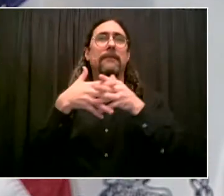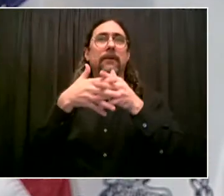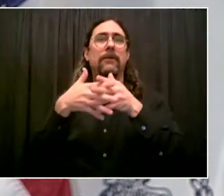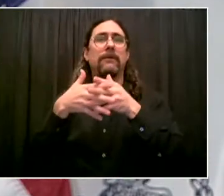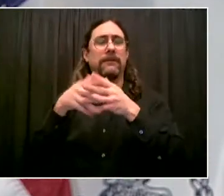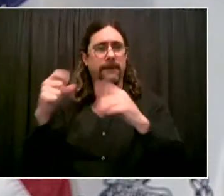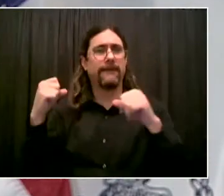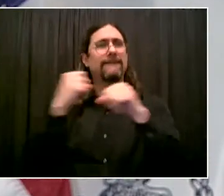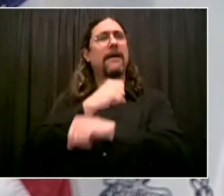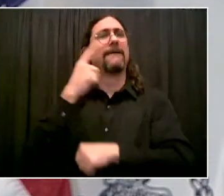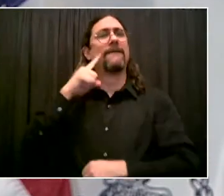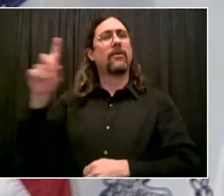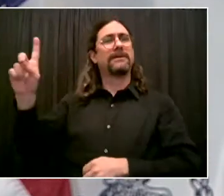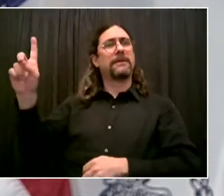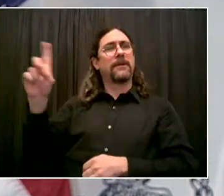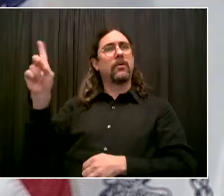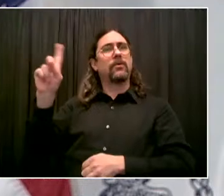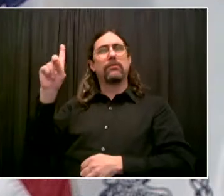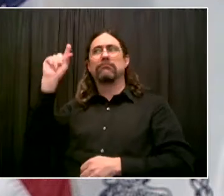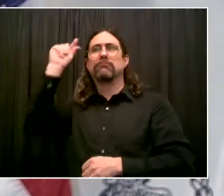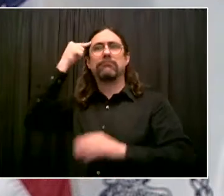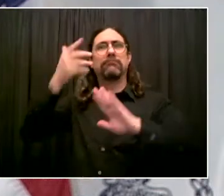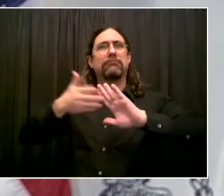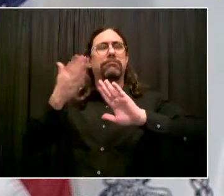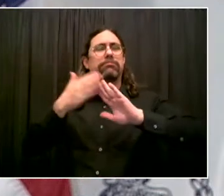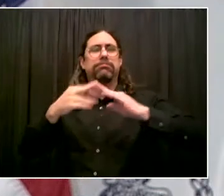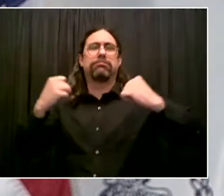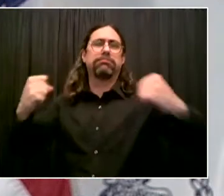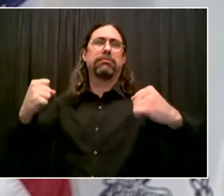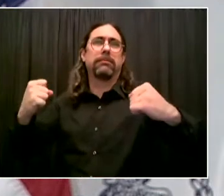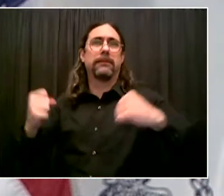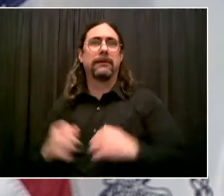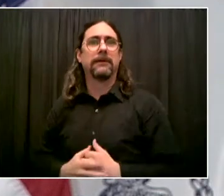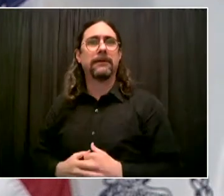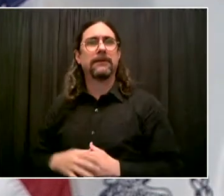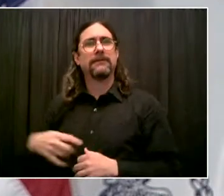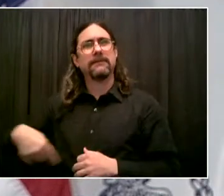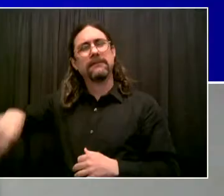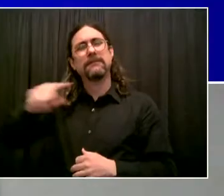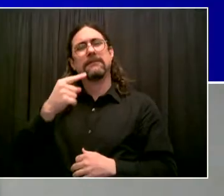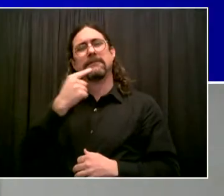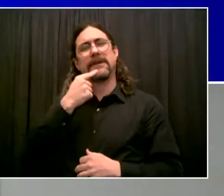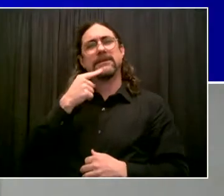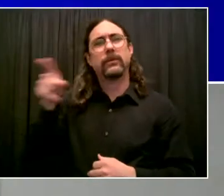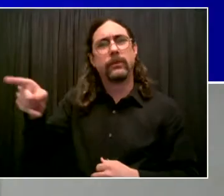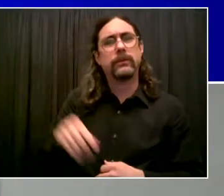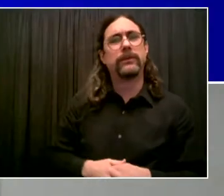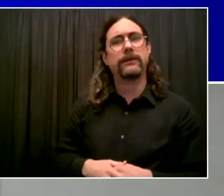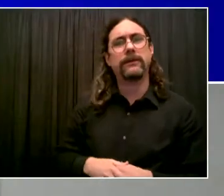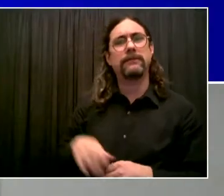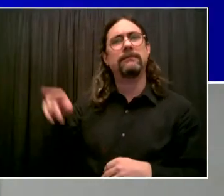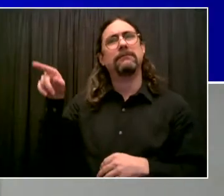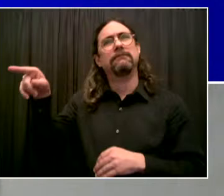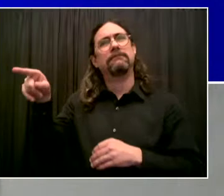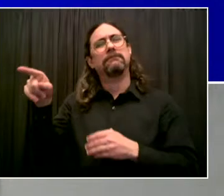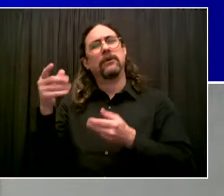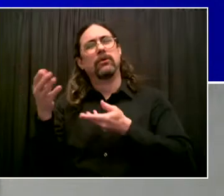WAS ONE OF THE BEACONS OF HOPE. WE MISS HER R BUT T EW W WNAT T TO KEEP HER MEMORY AN EXAMPLE ALIVE.